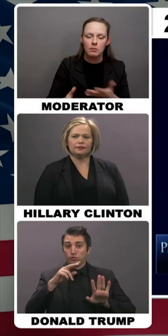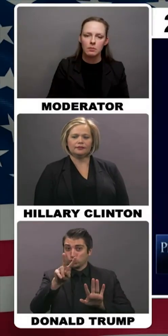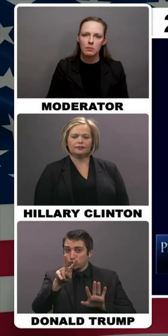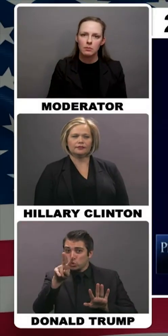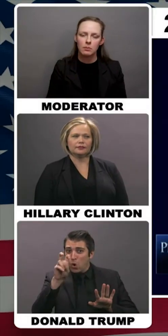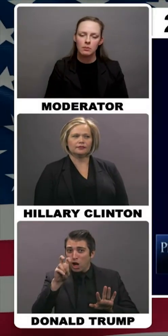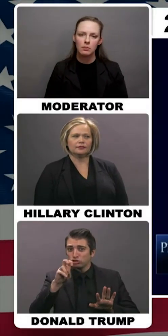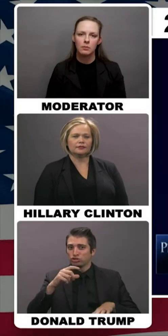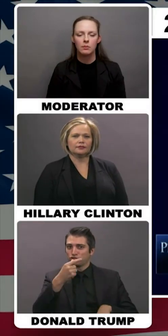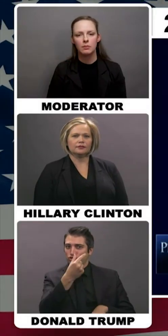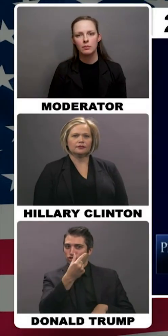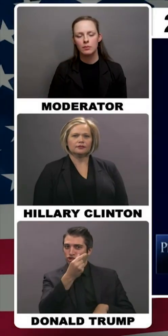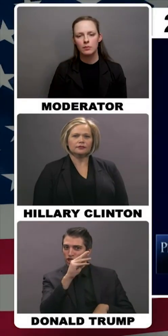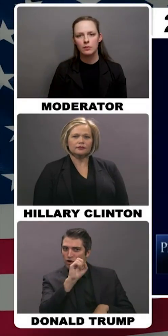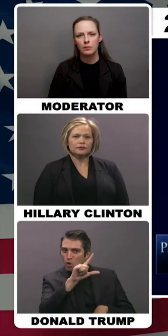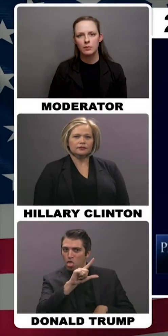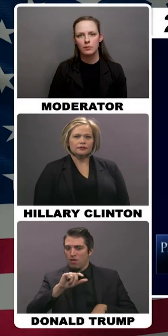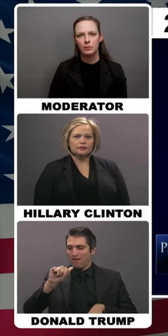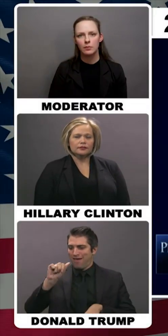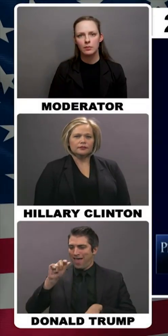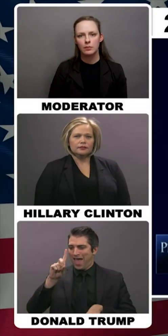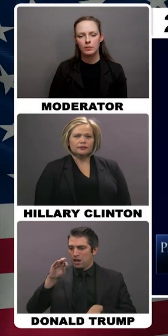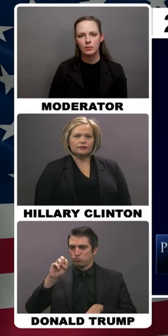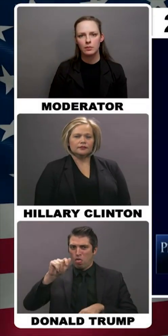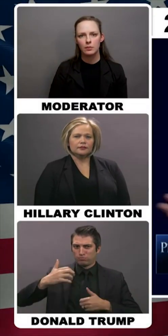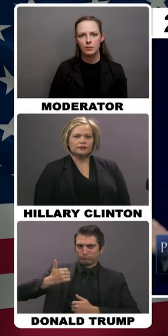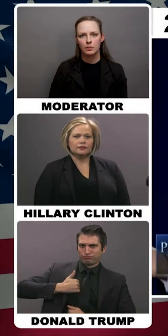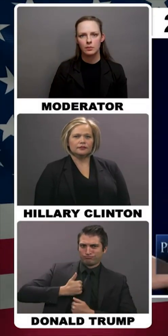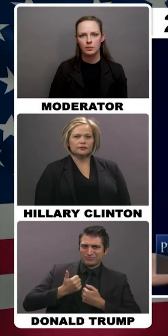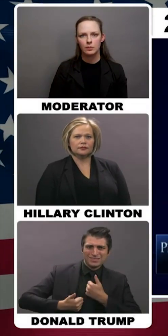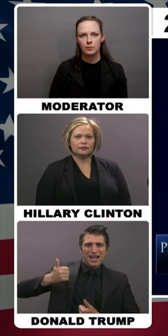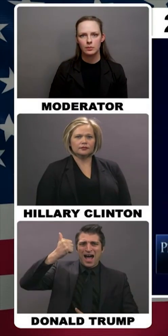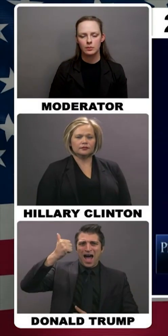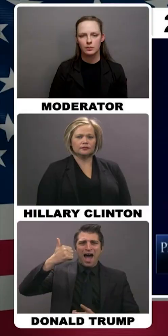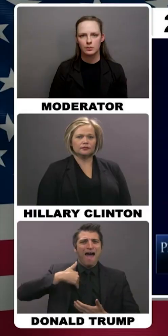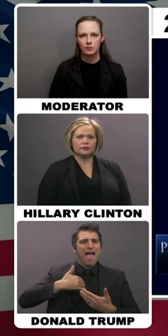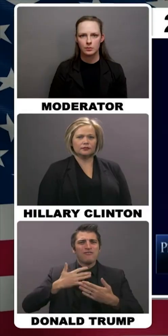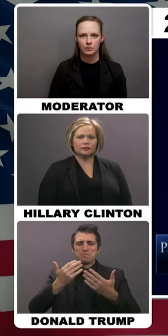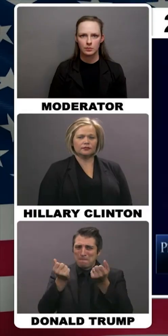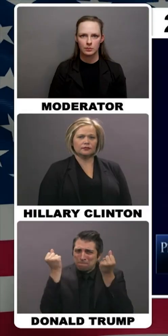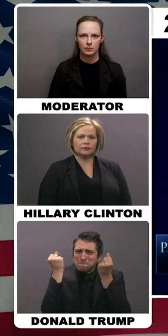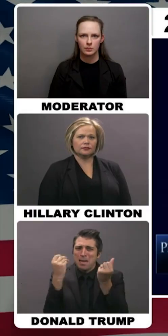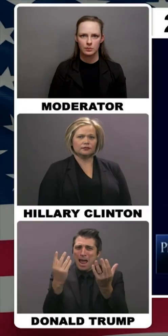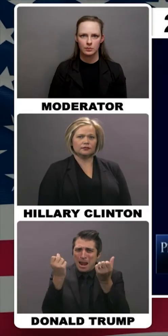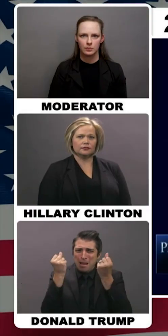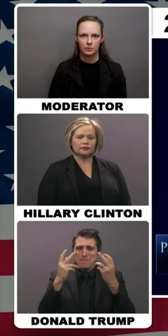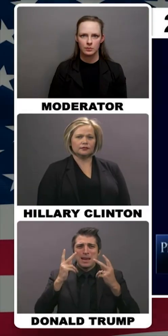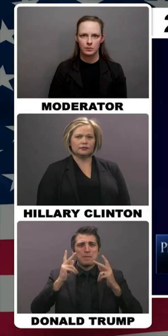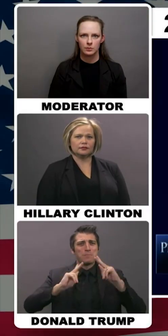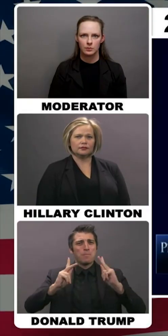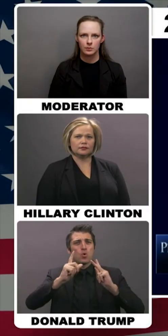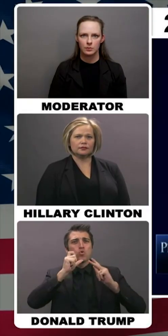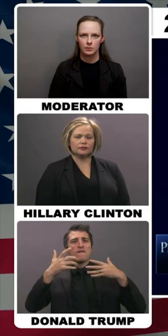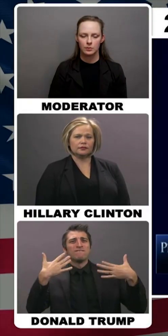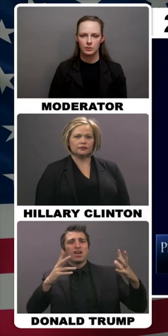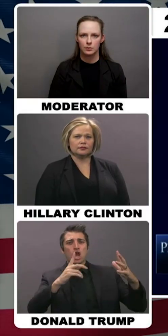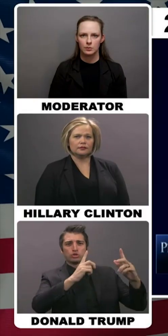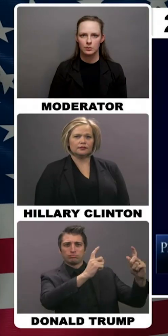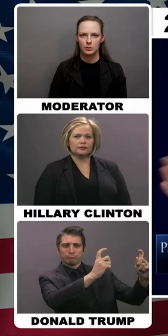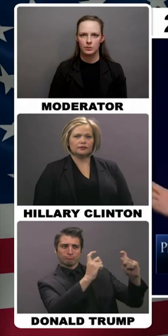I have 21 Congressional Medal of Honor recipients who endorse me. We talk about it all the time. They understand.